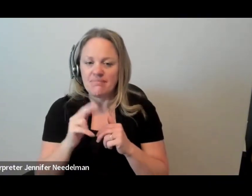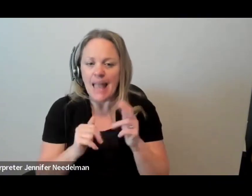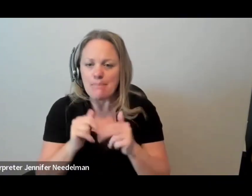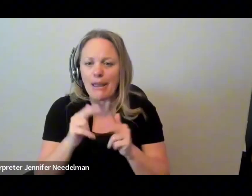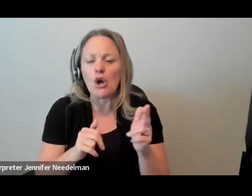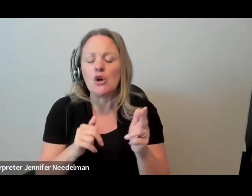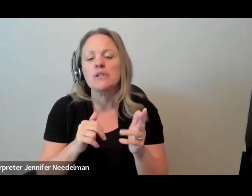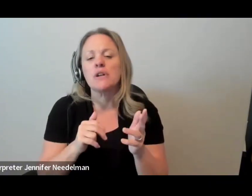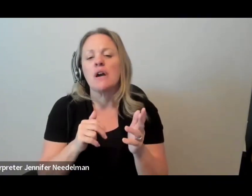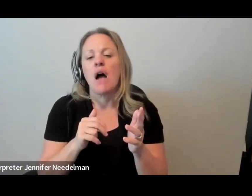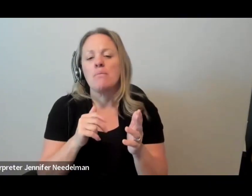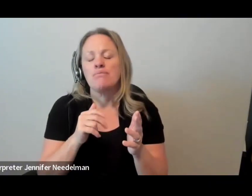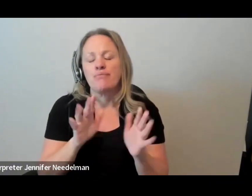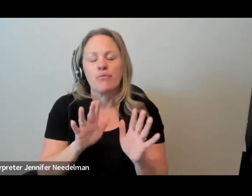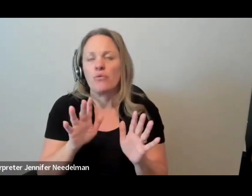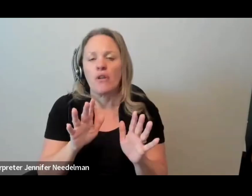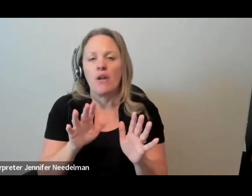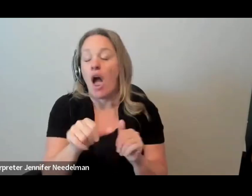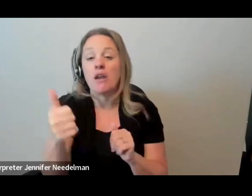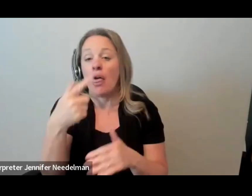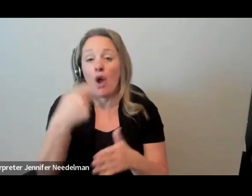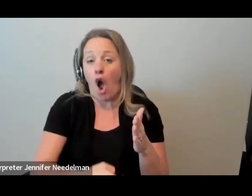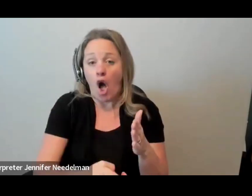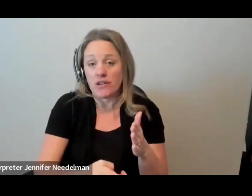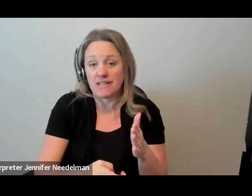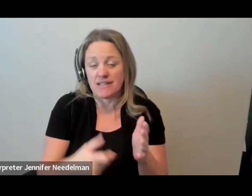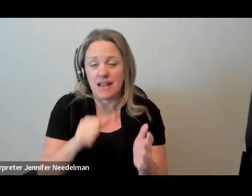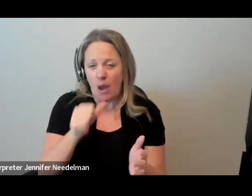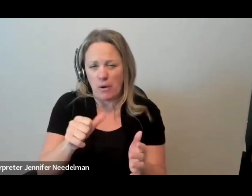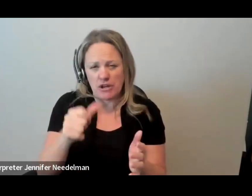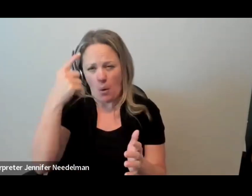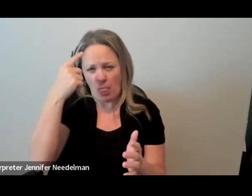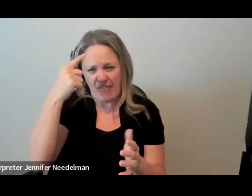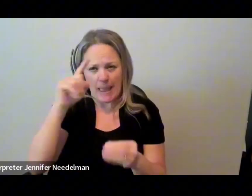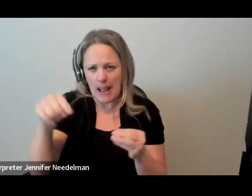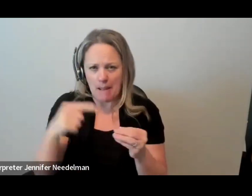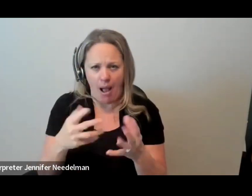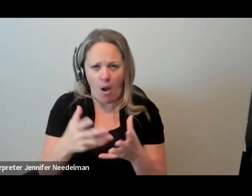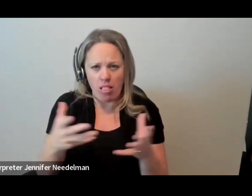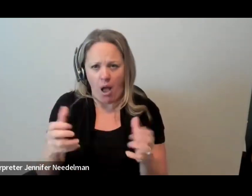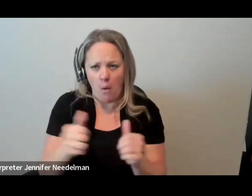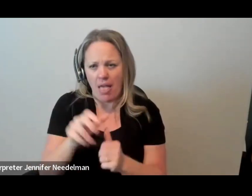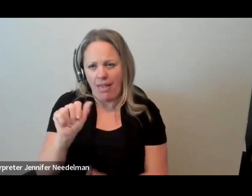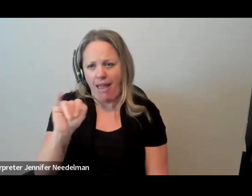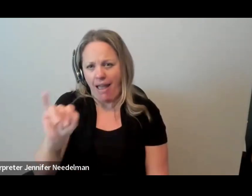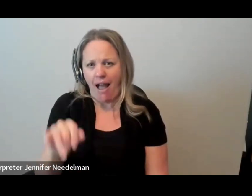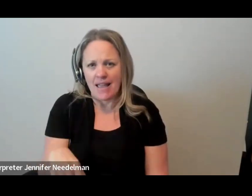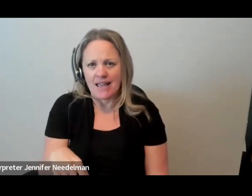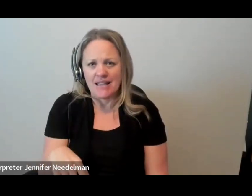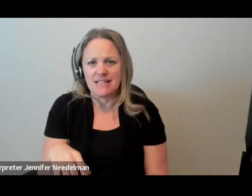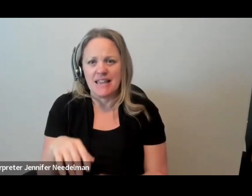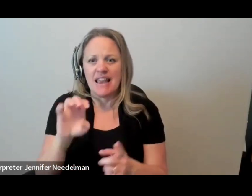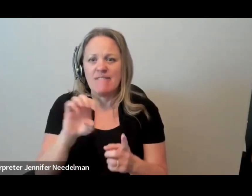I think another cost that we don't really think about much with AI is just the environmental costs.